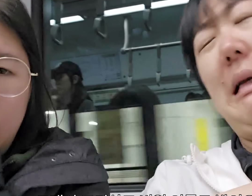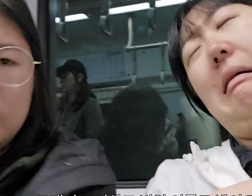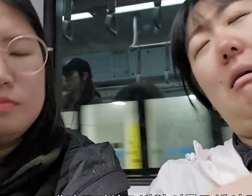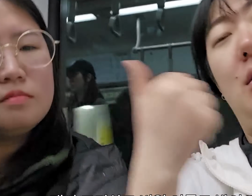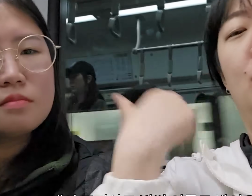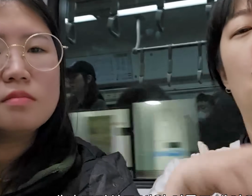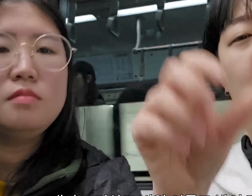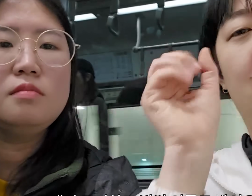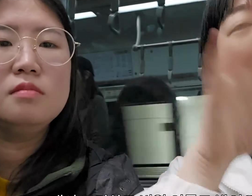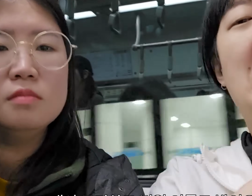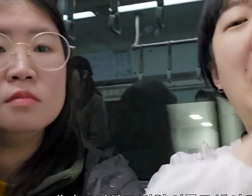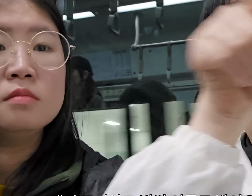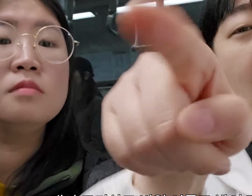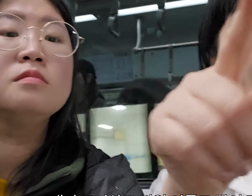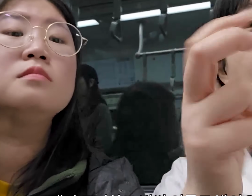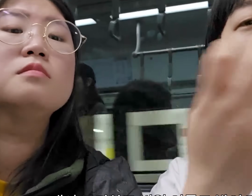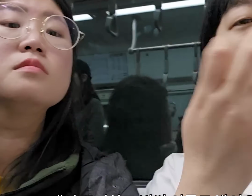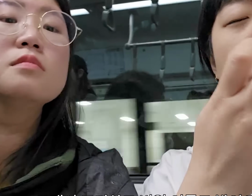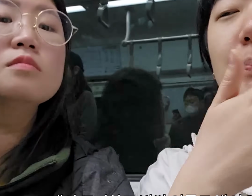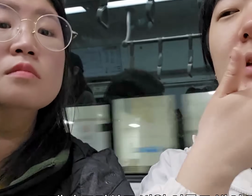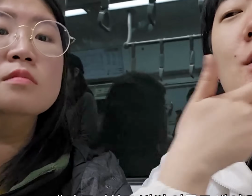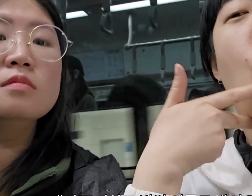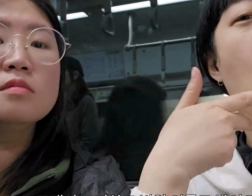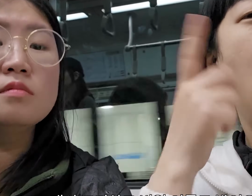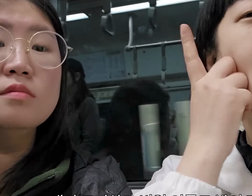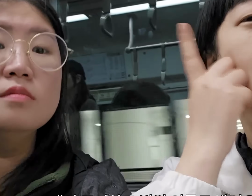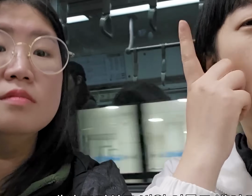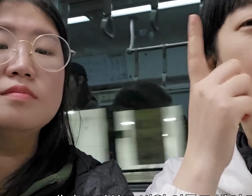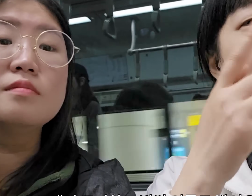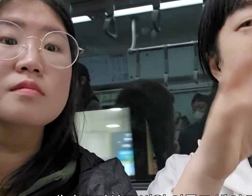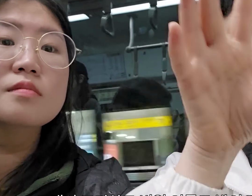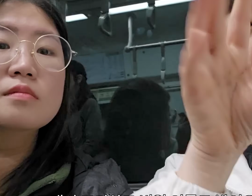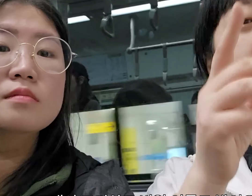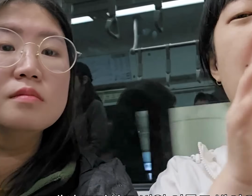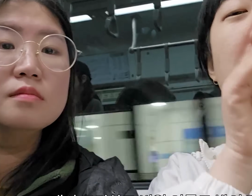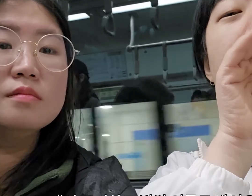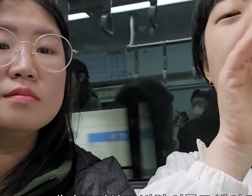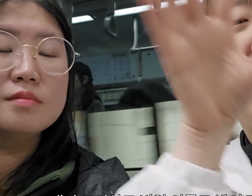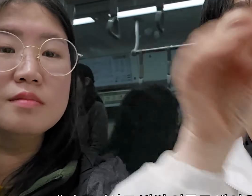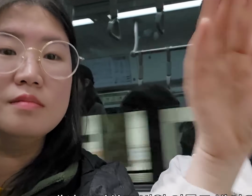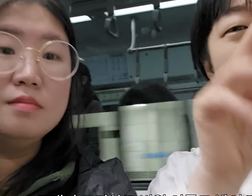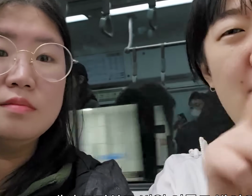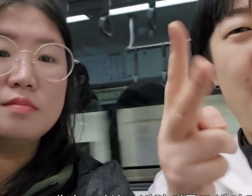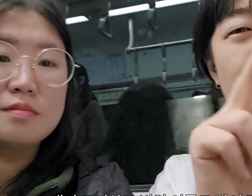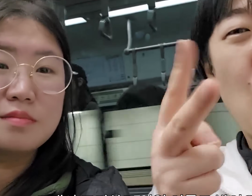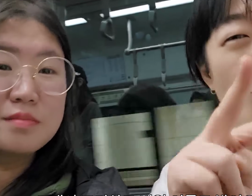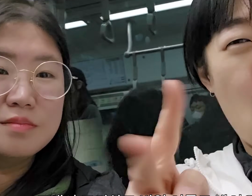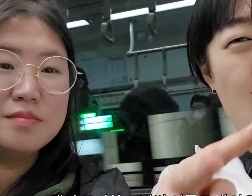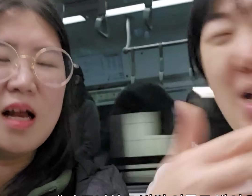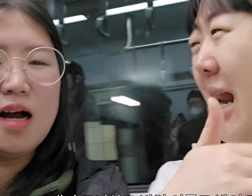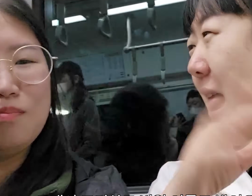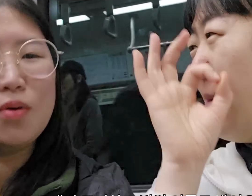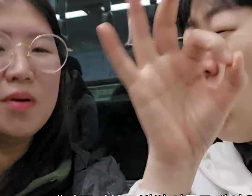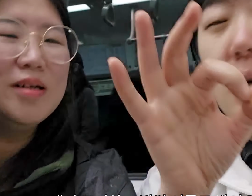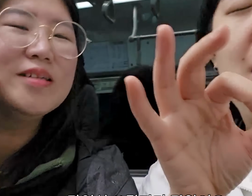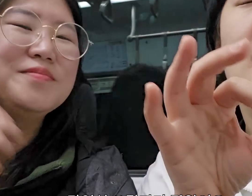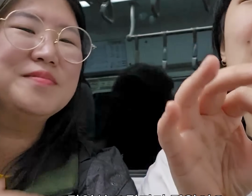So I gave up and used a translation app.